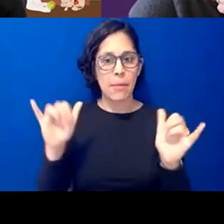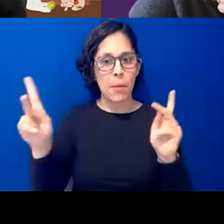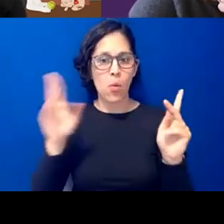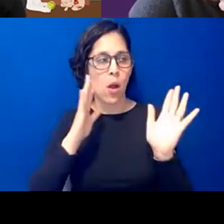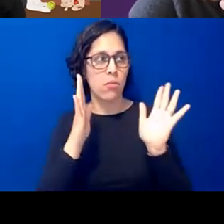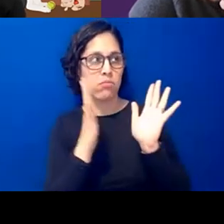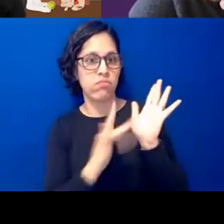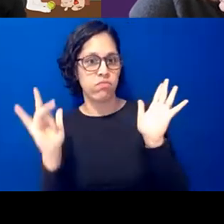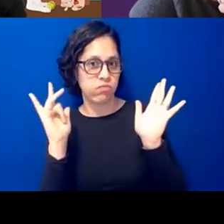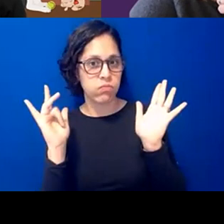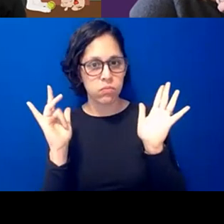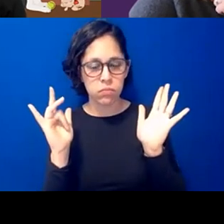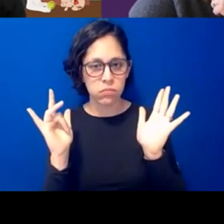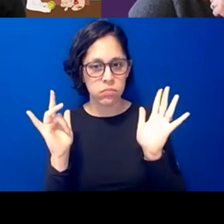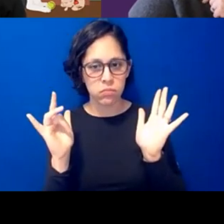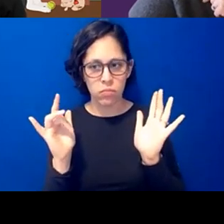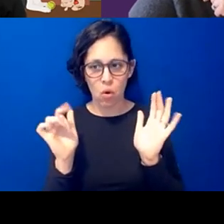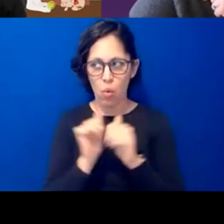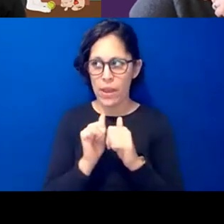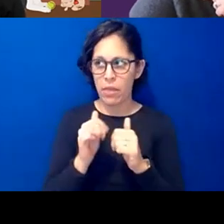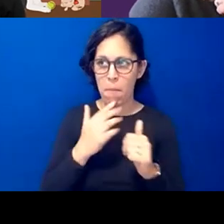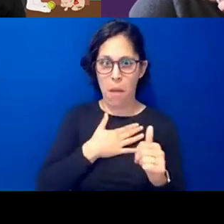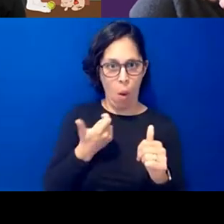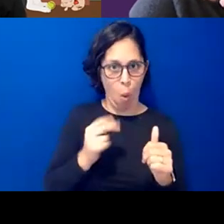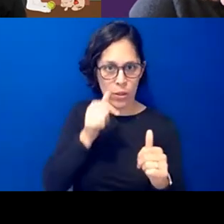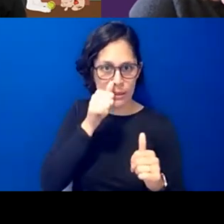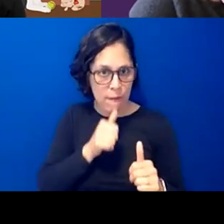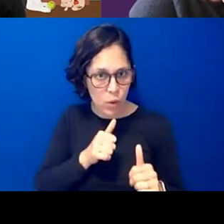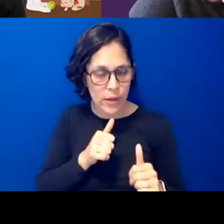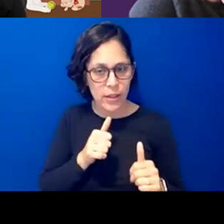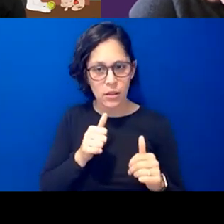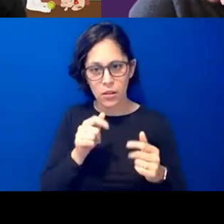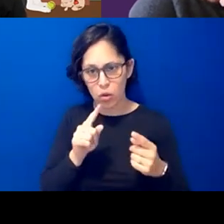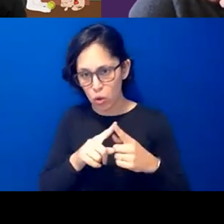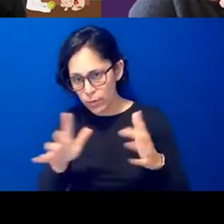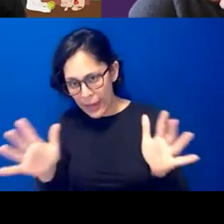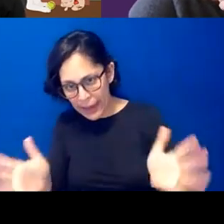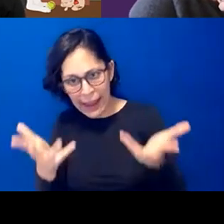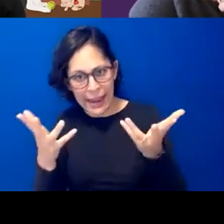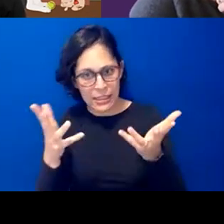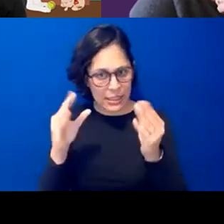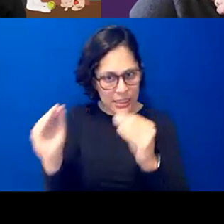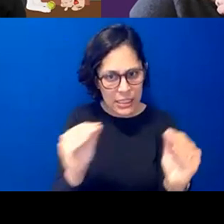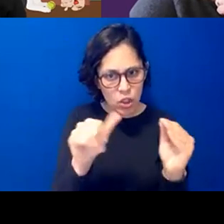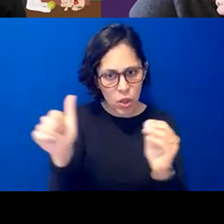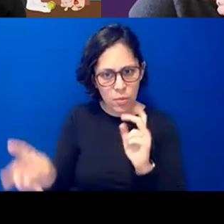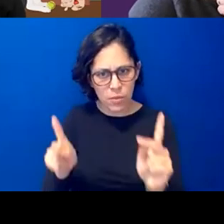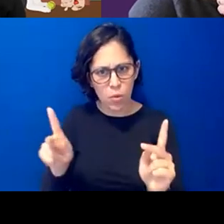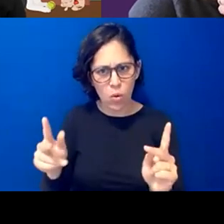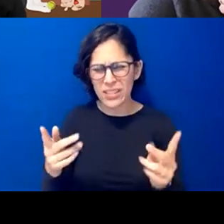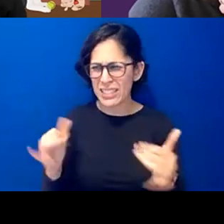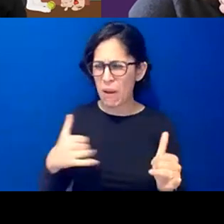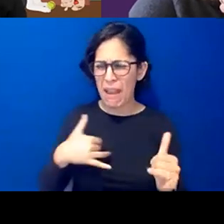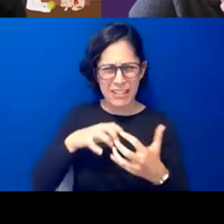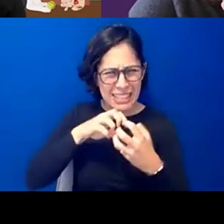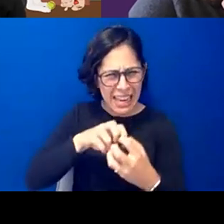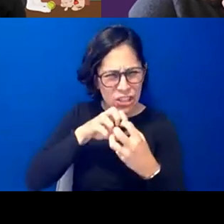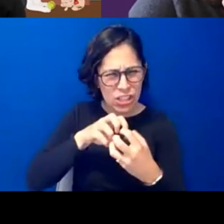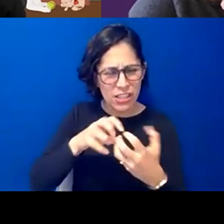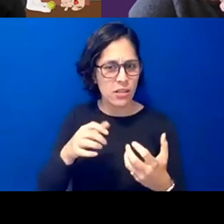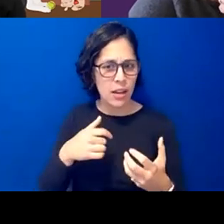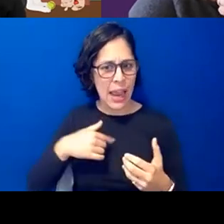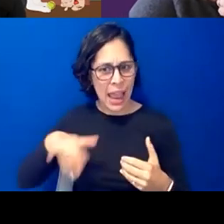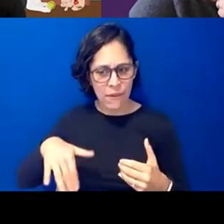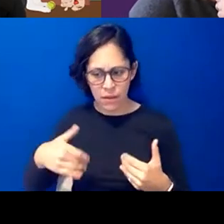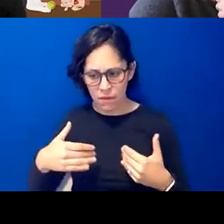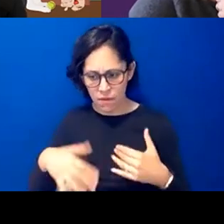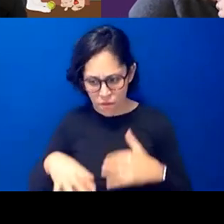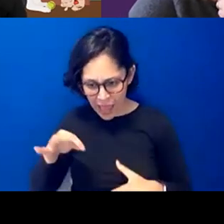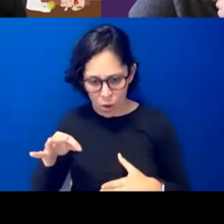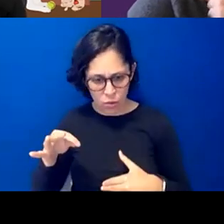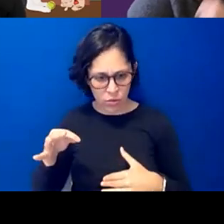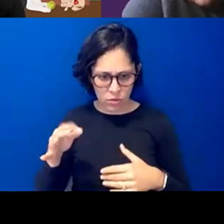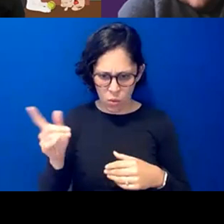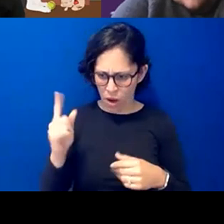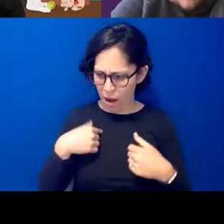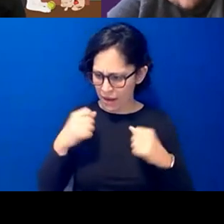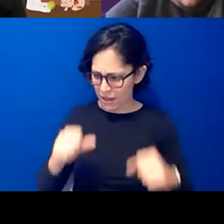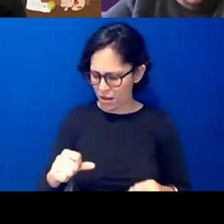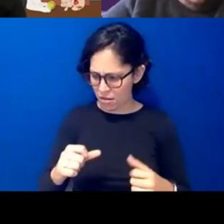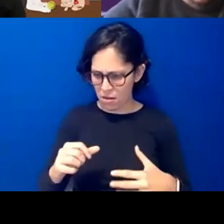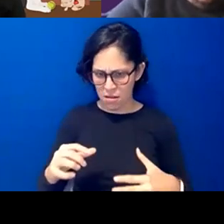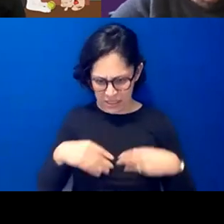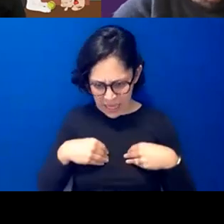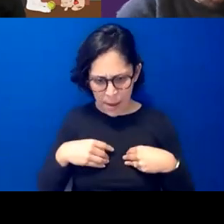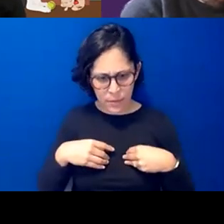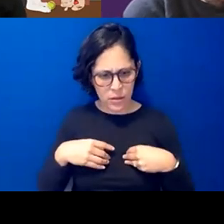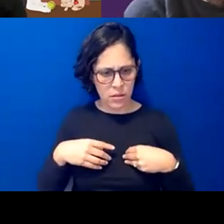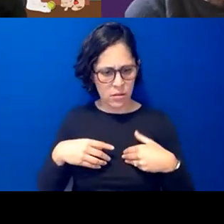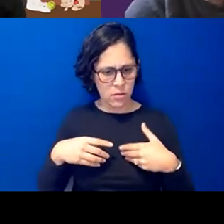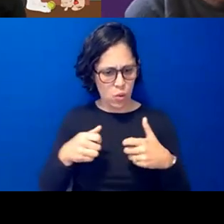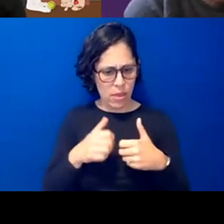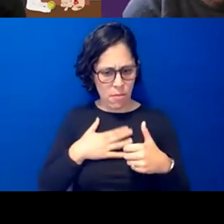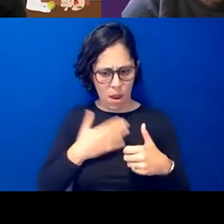Ghada Al-Masri: Basically, on our backs right you're being used to enhance and enrich others so there's just there's really tension there and I, I have not been able to find a space where I can sit with that i'm in my own strength.